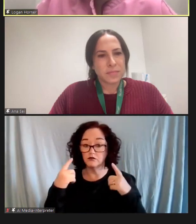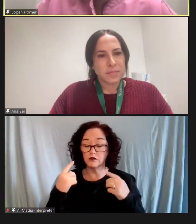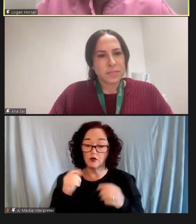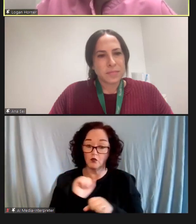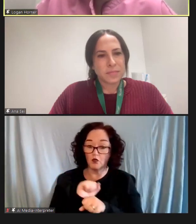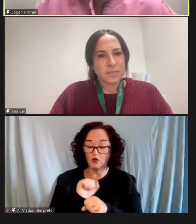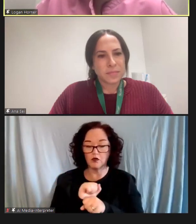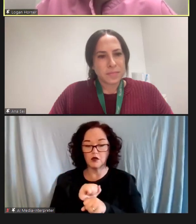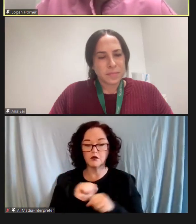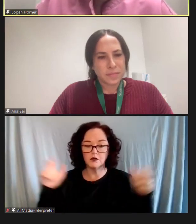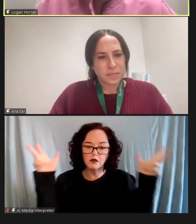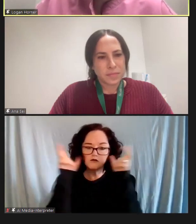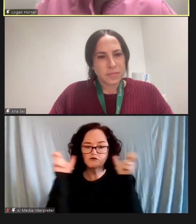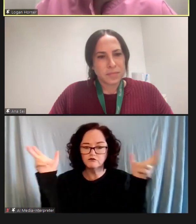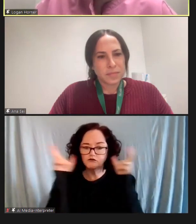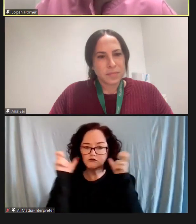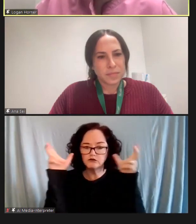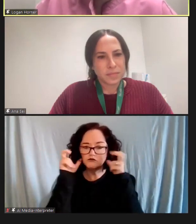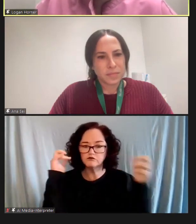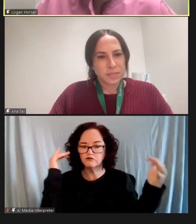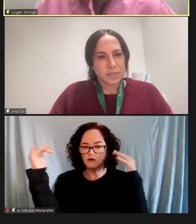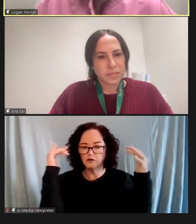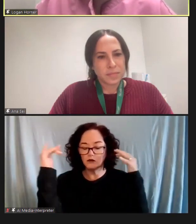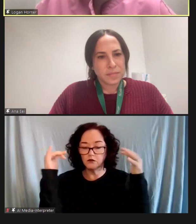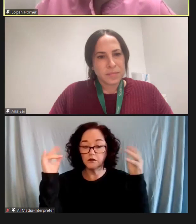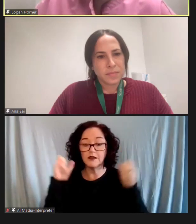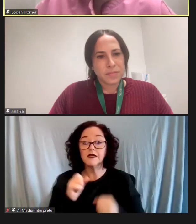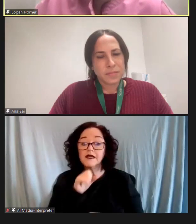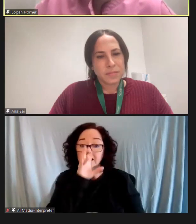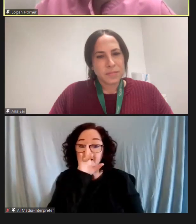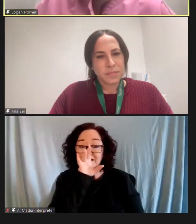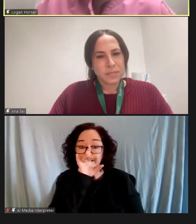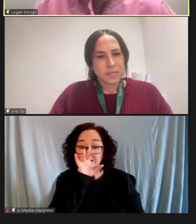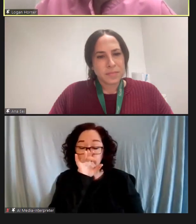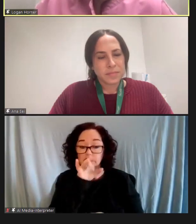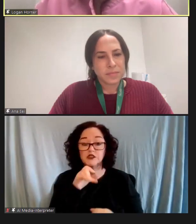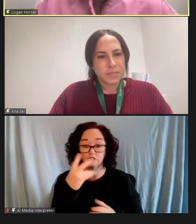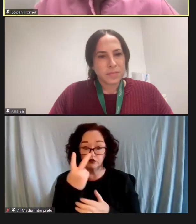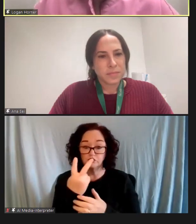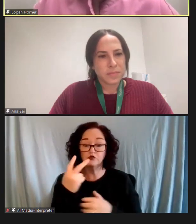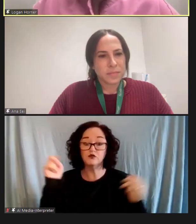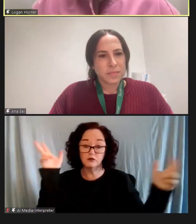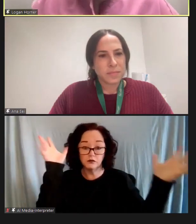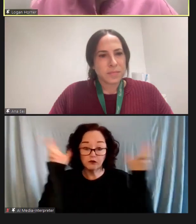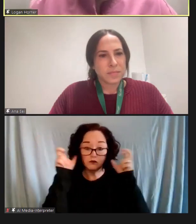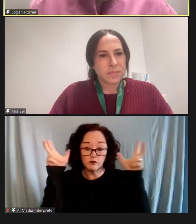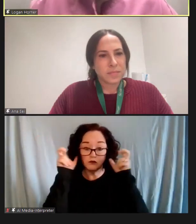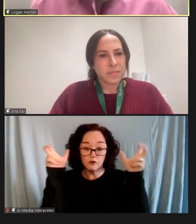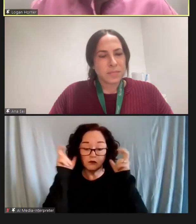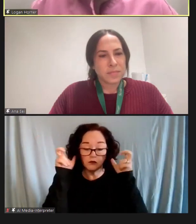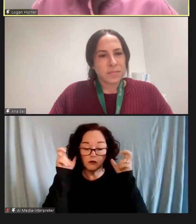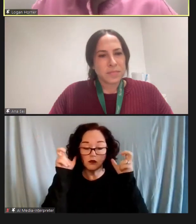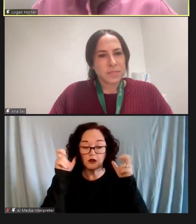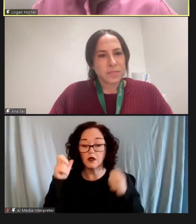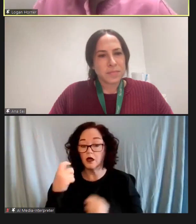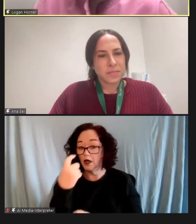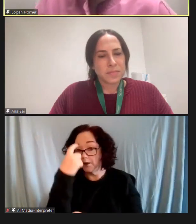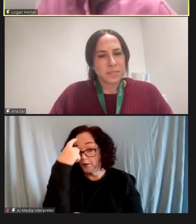right speech goes to two